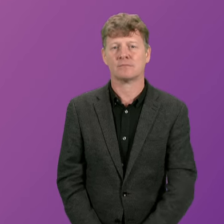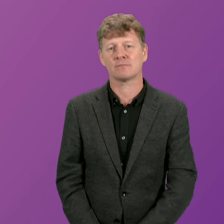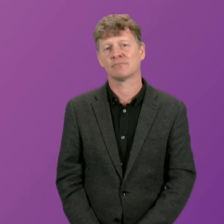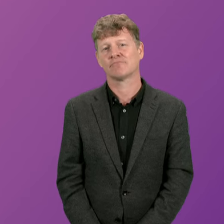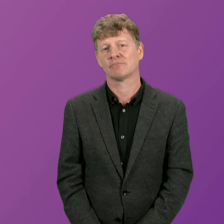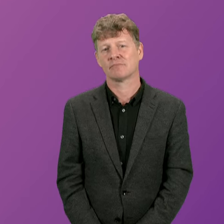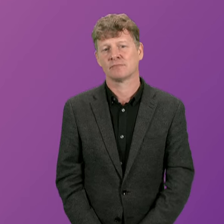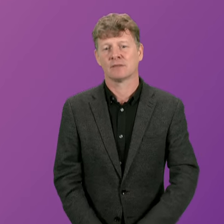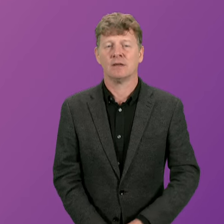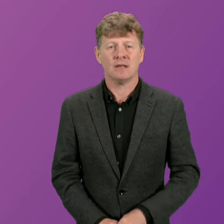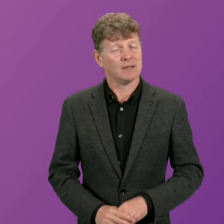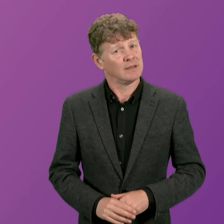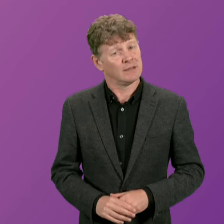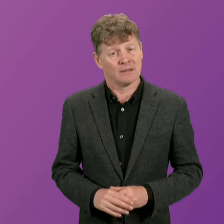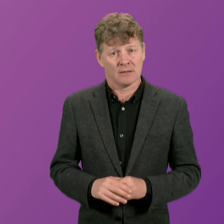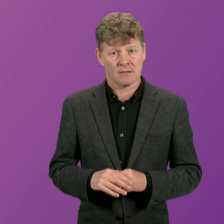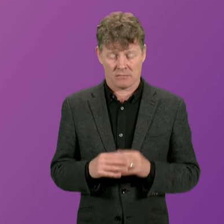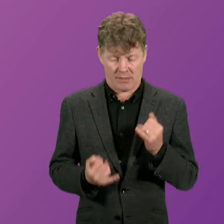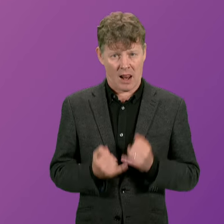I have made it pretty clear over the past couple of weeks that I